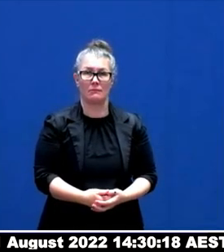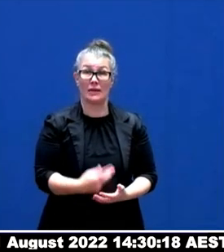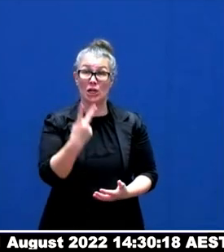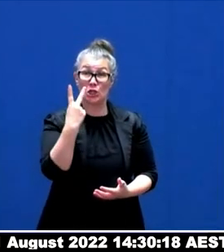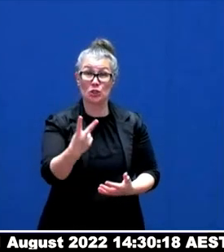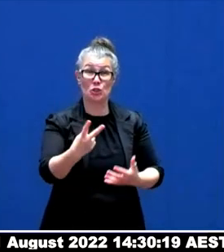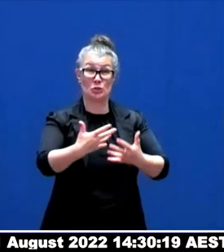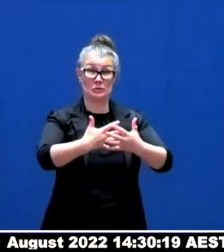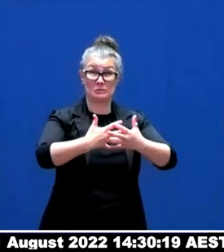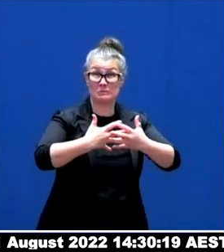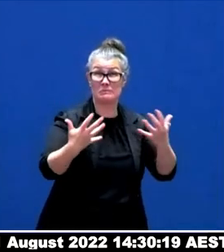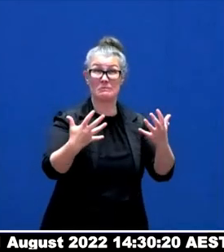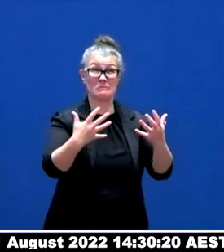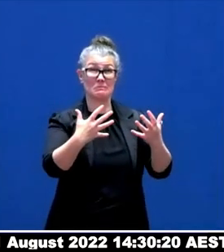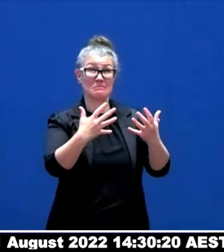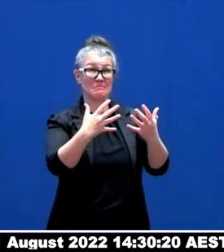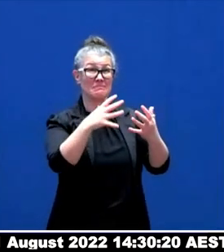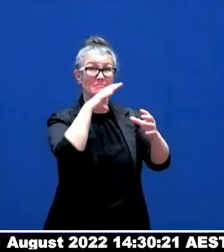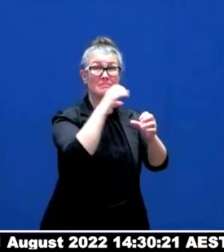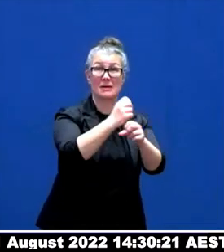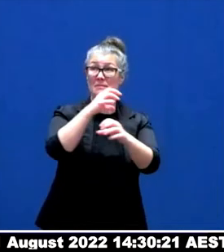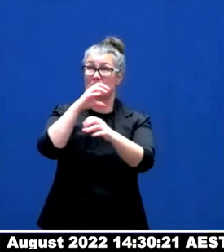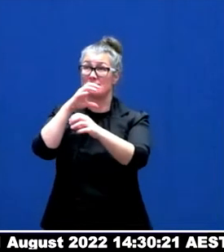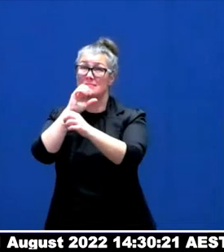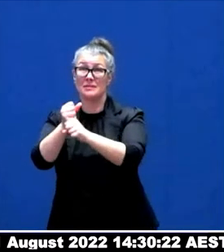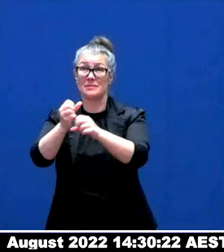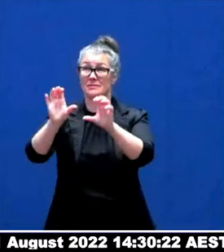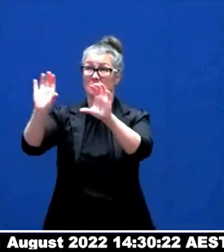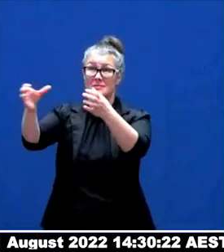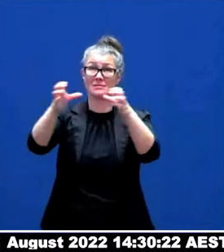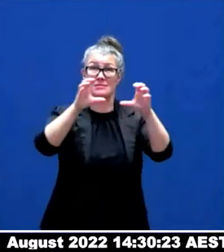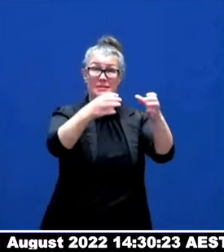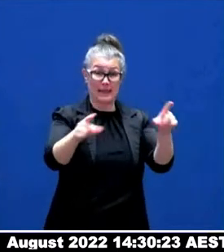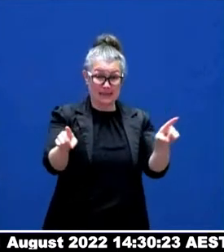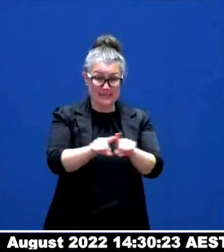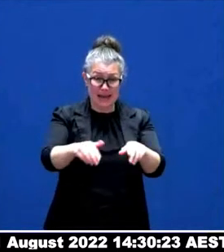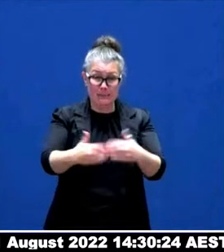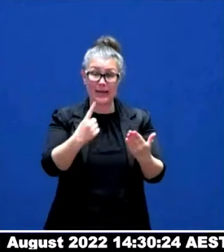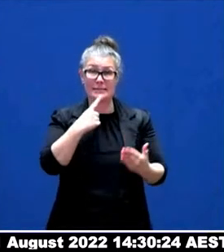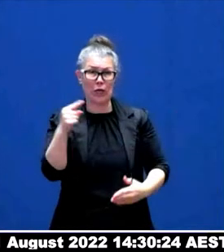servants on the same day can have a different opinion on who's responsible? Yes.